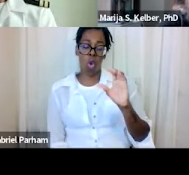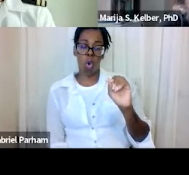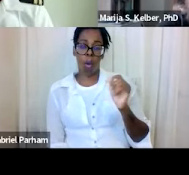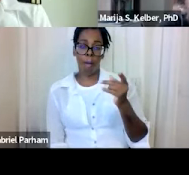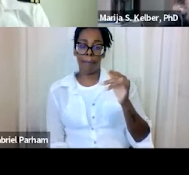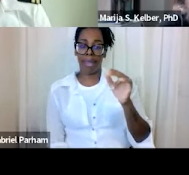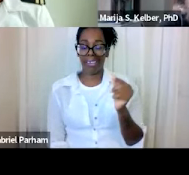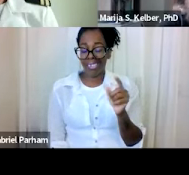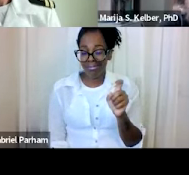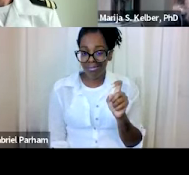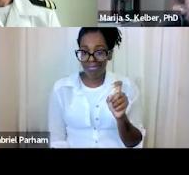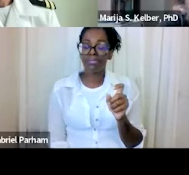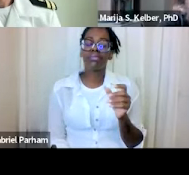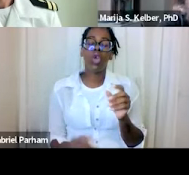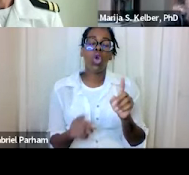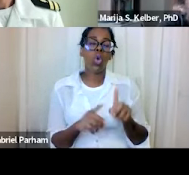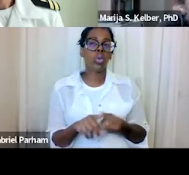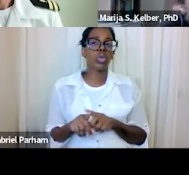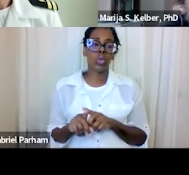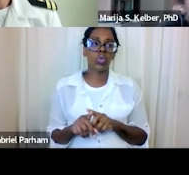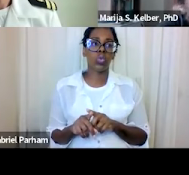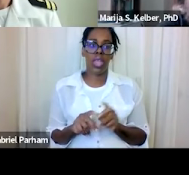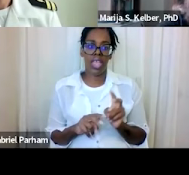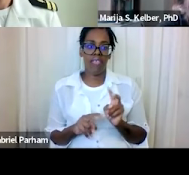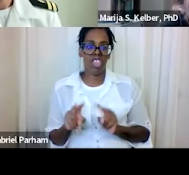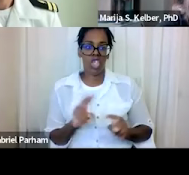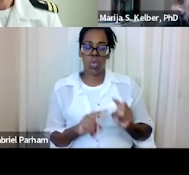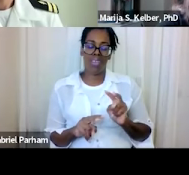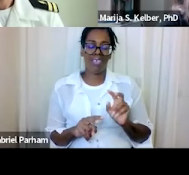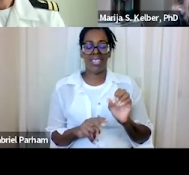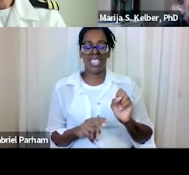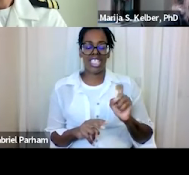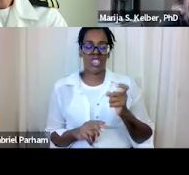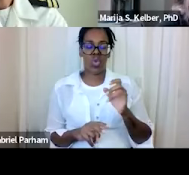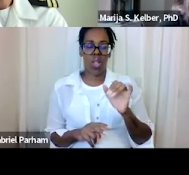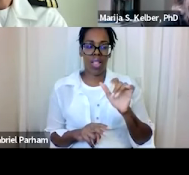things like compulsive viewing of sexually explicit materials or gambling.